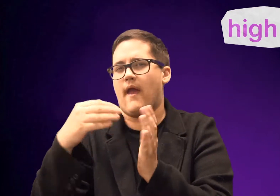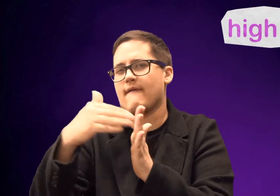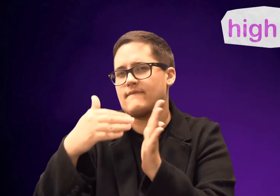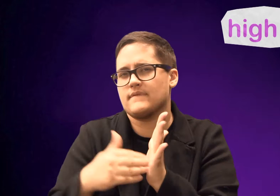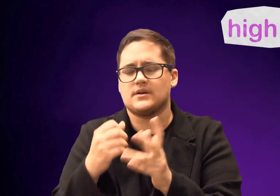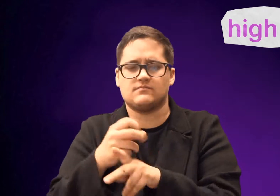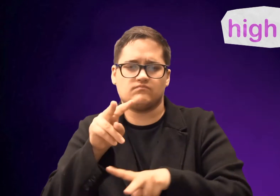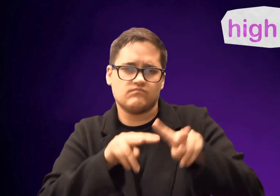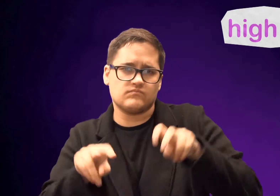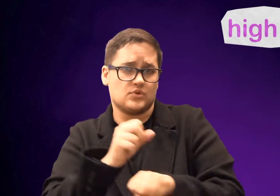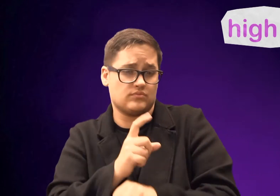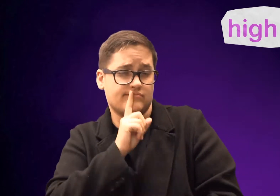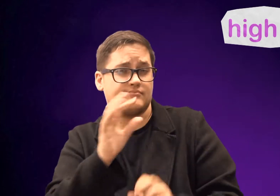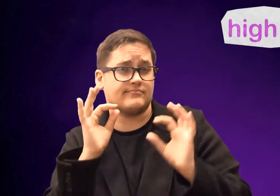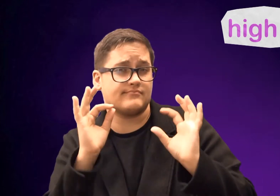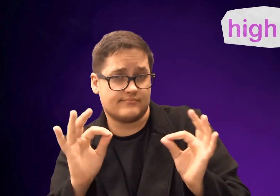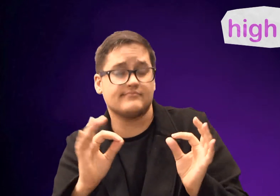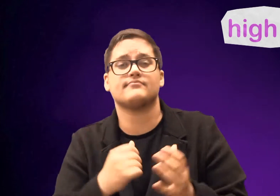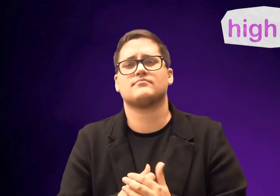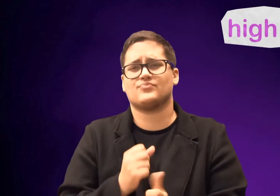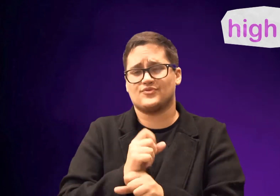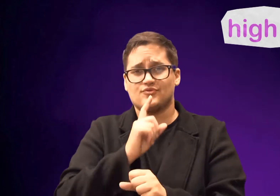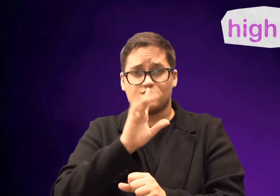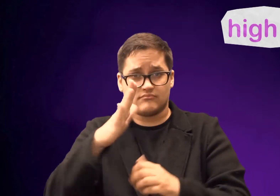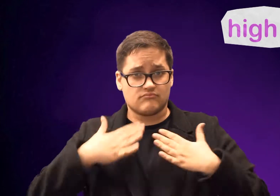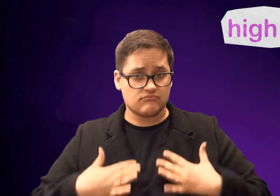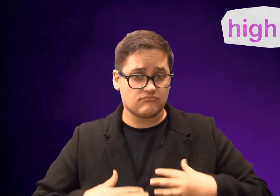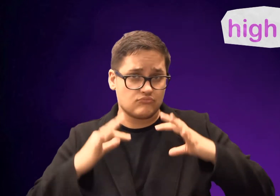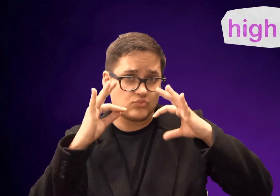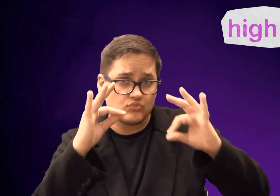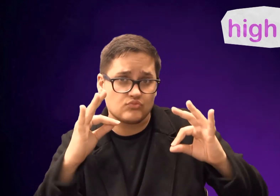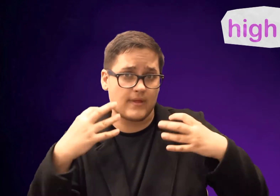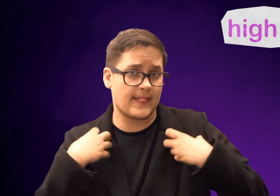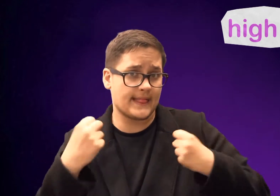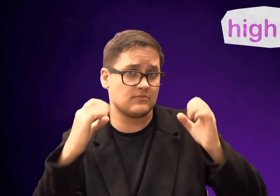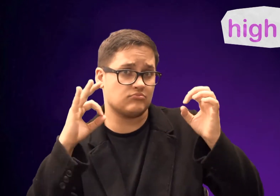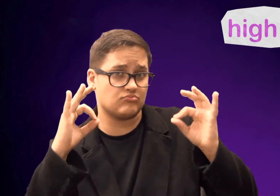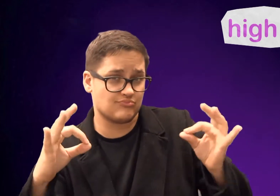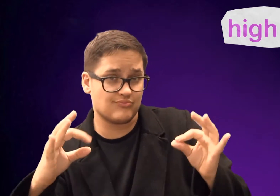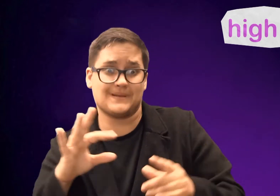make sure your pregnancy, your health, and your baby are all in great shape,